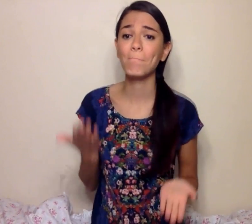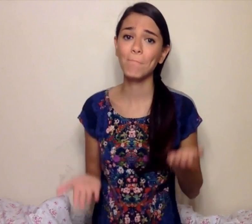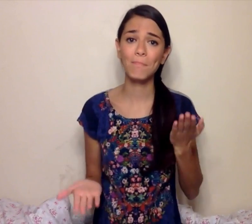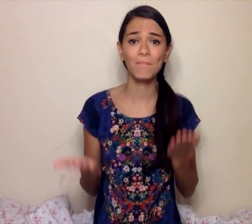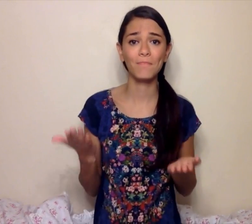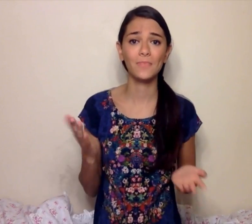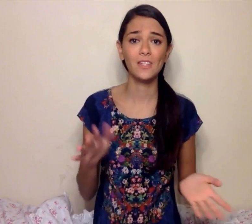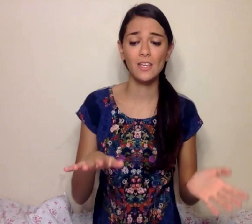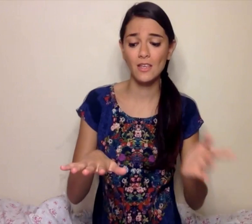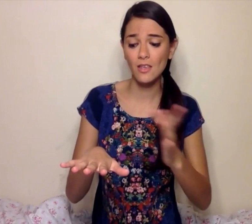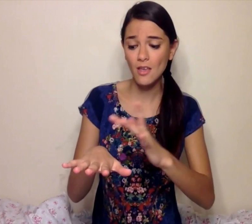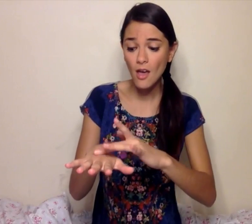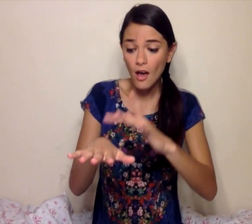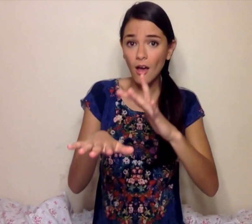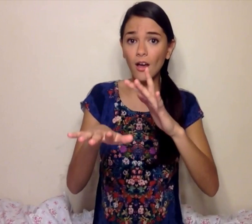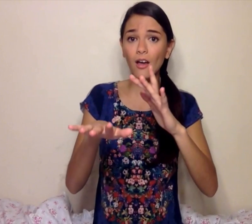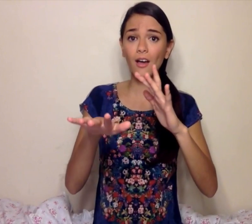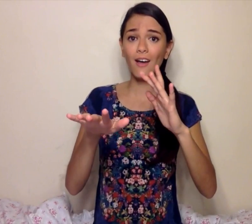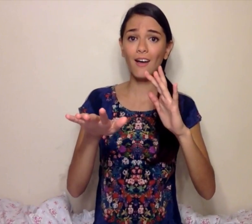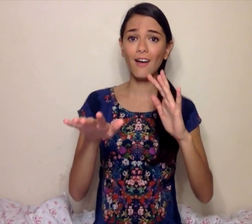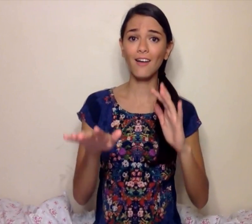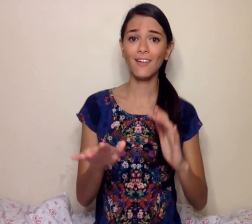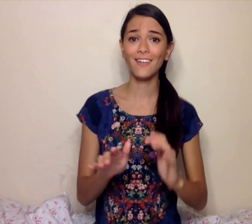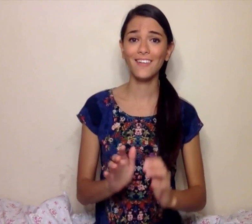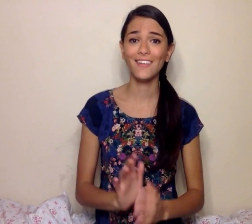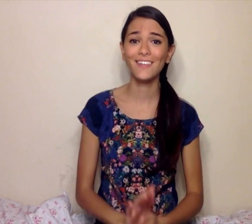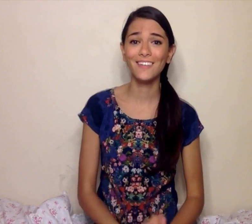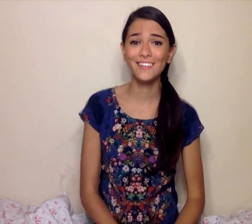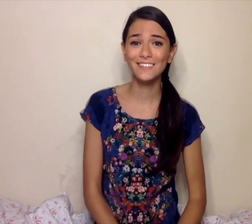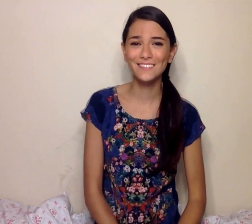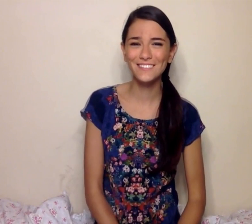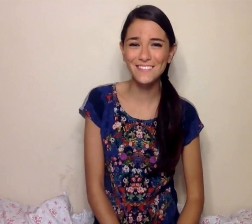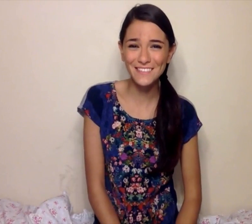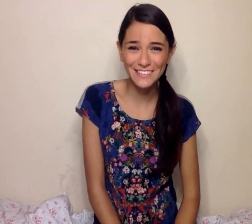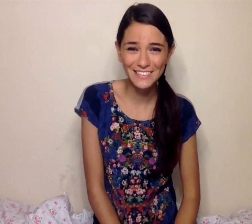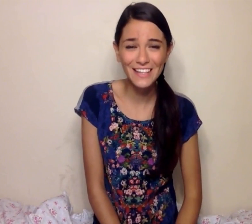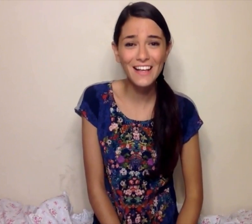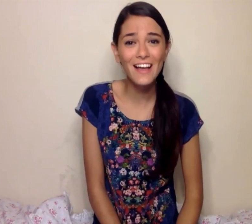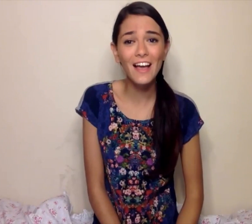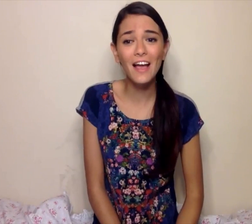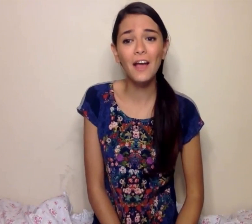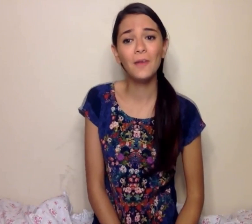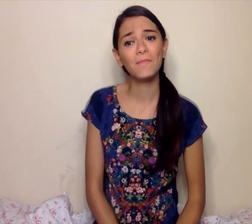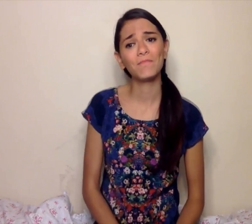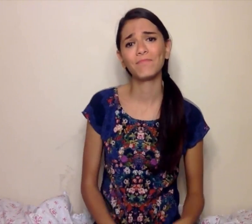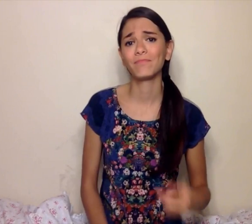Maybe just the touch of a hand